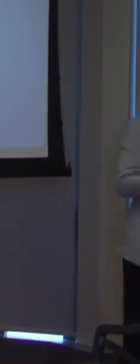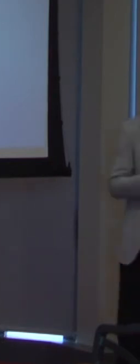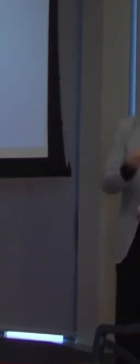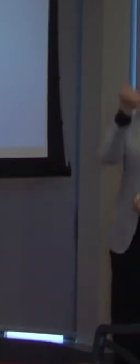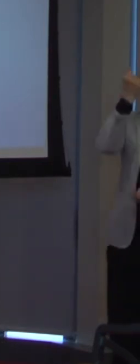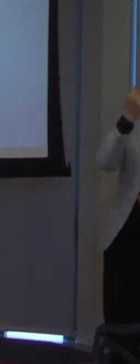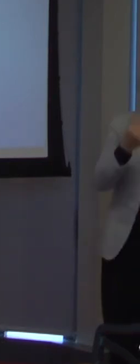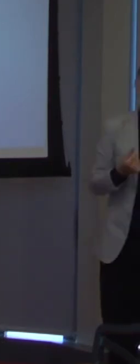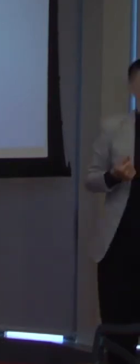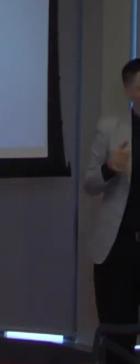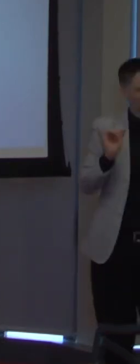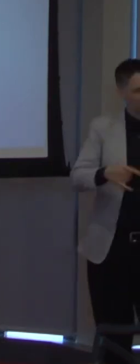Okay, sounds awesome.